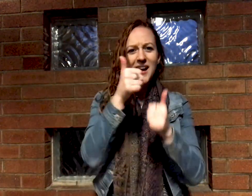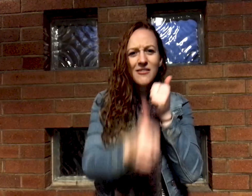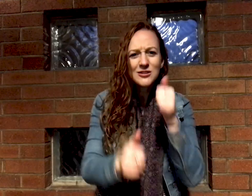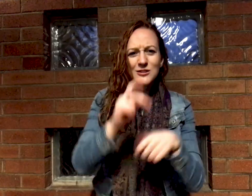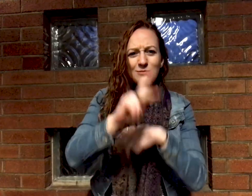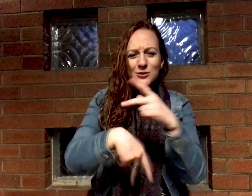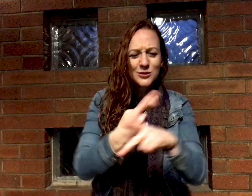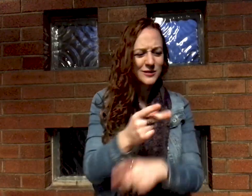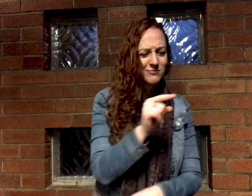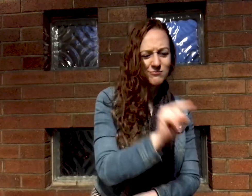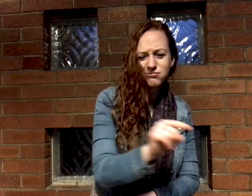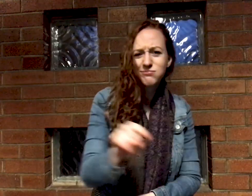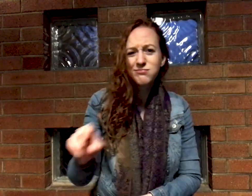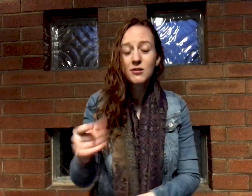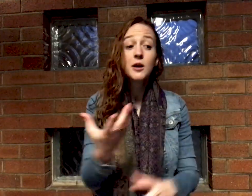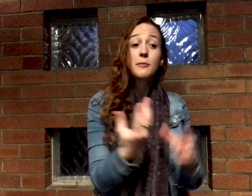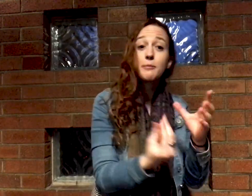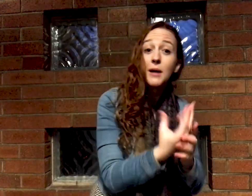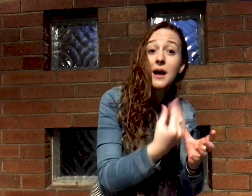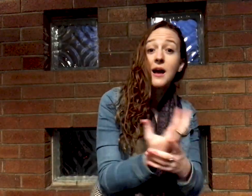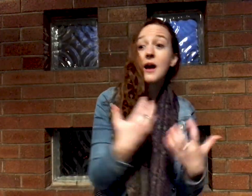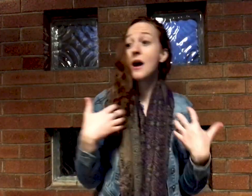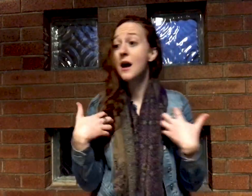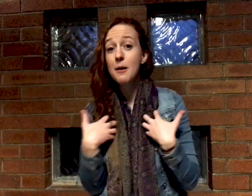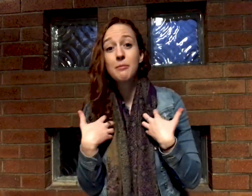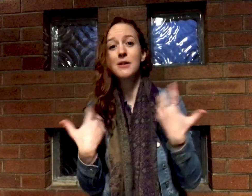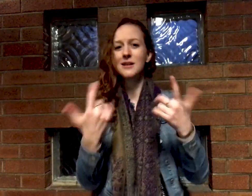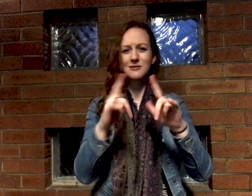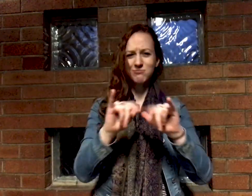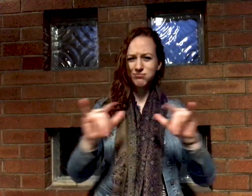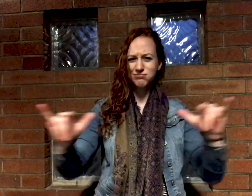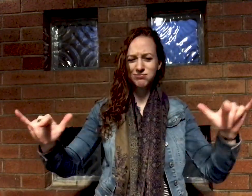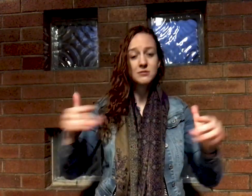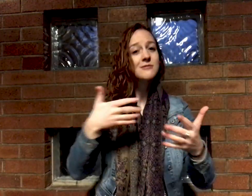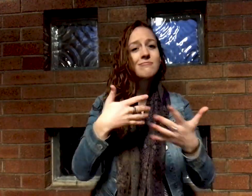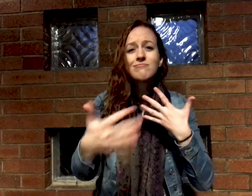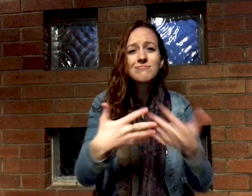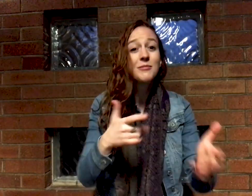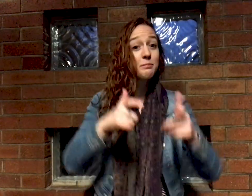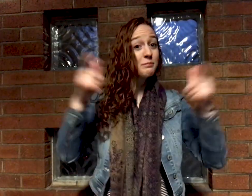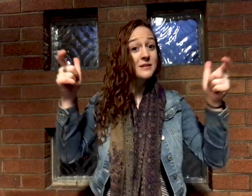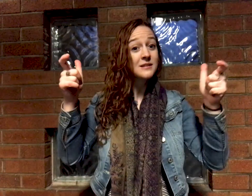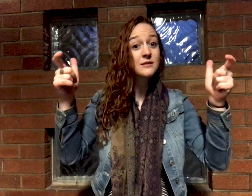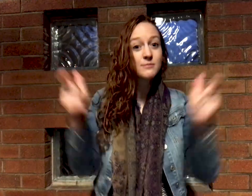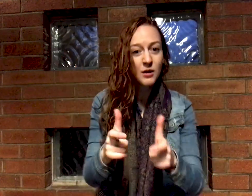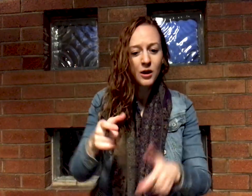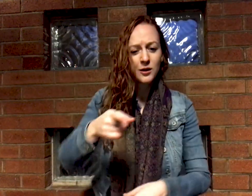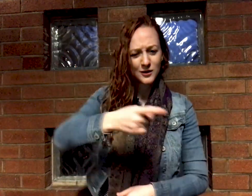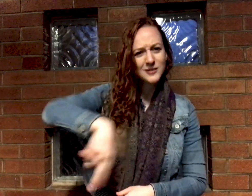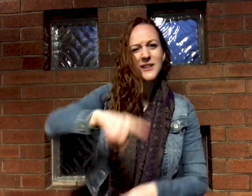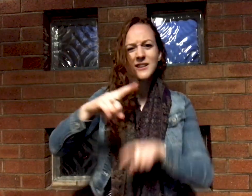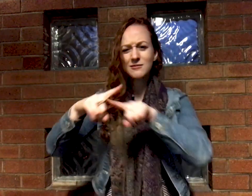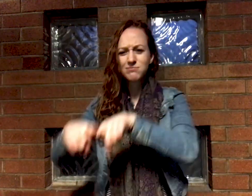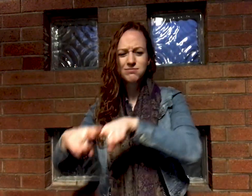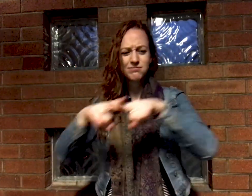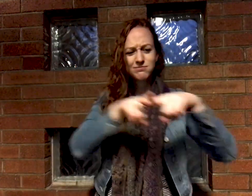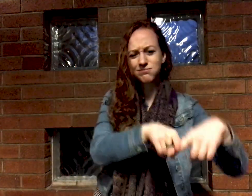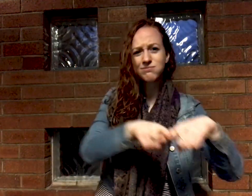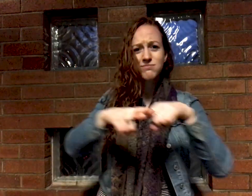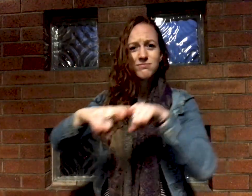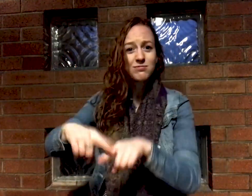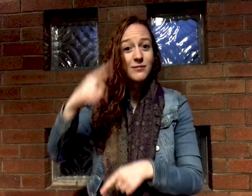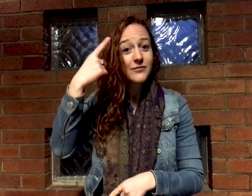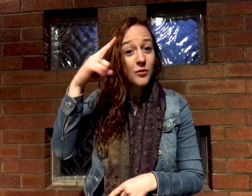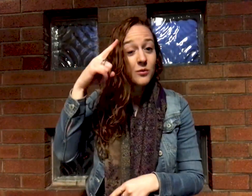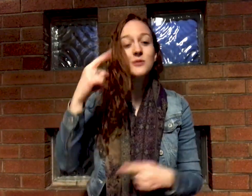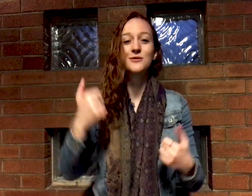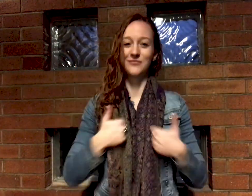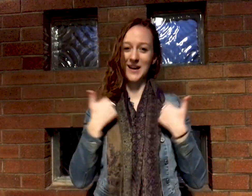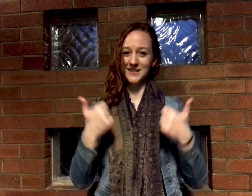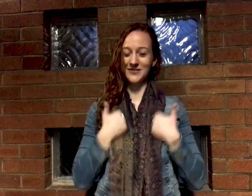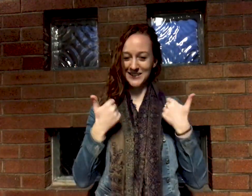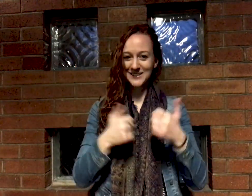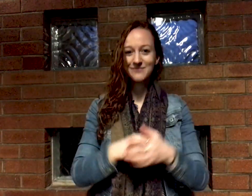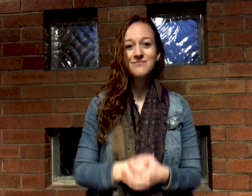Every plant and animal species, no matter how big or small, depends to some extent on another plant or animal species for its survival.